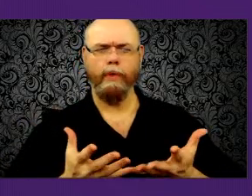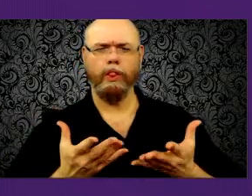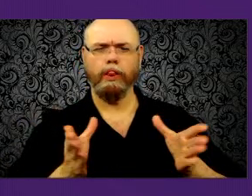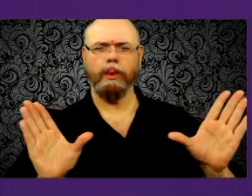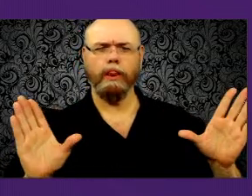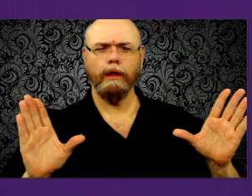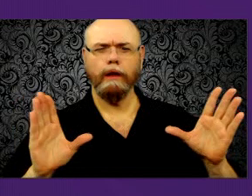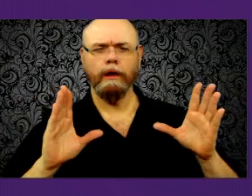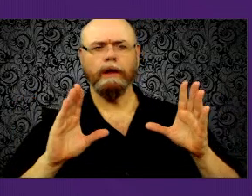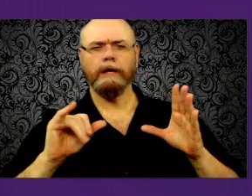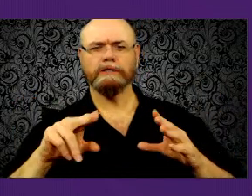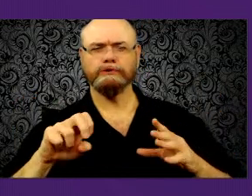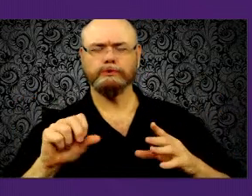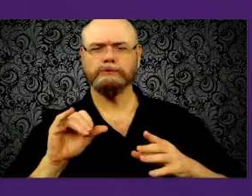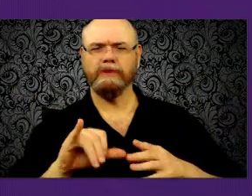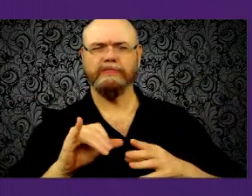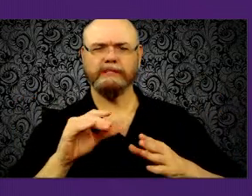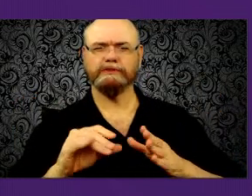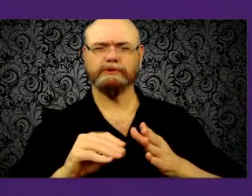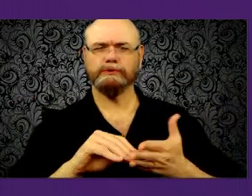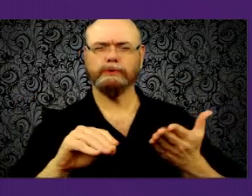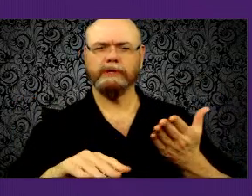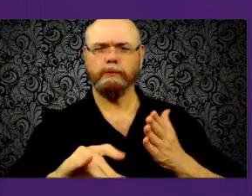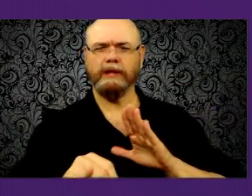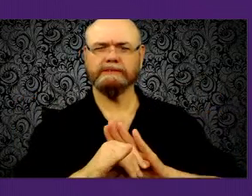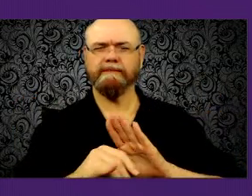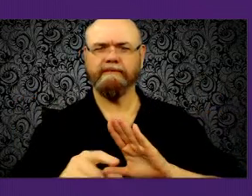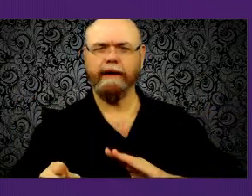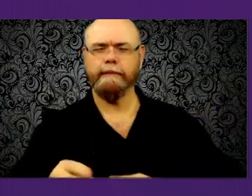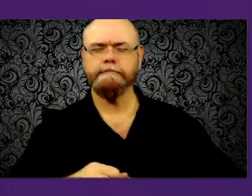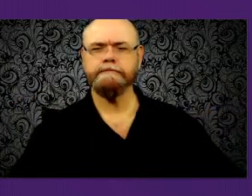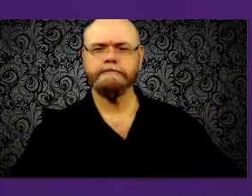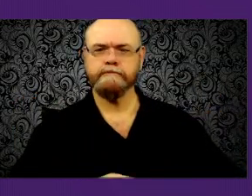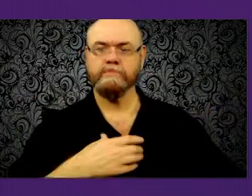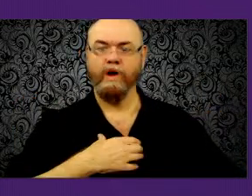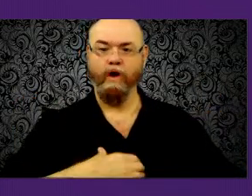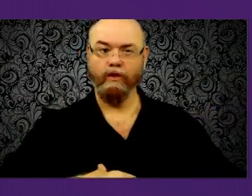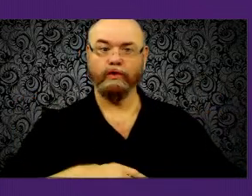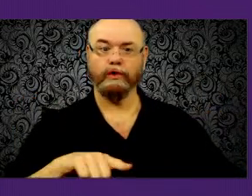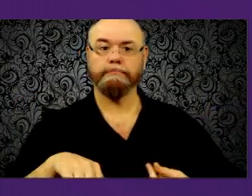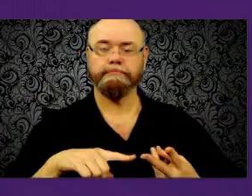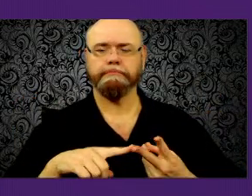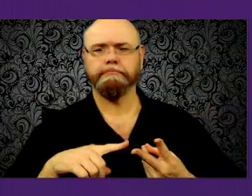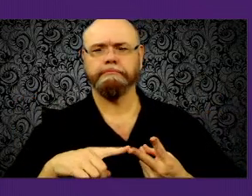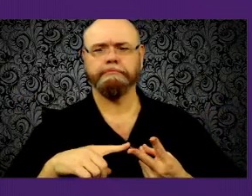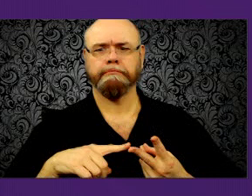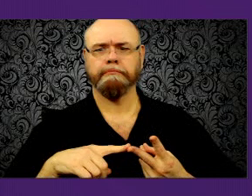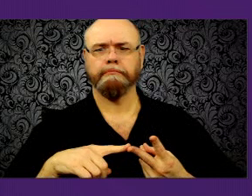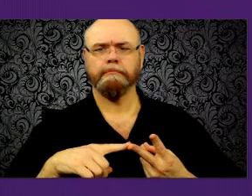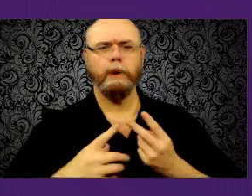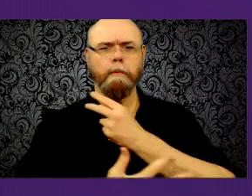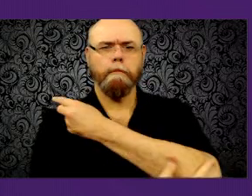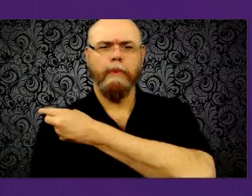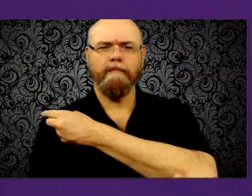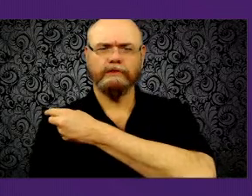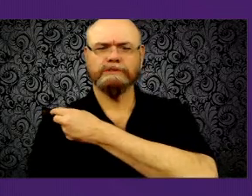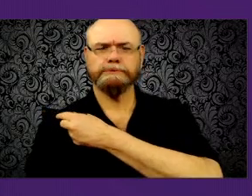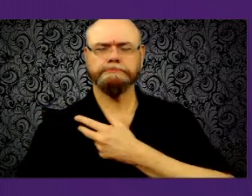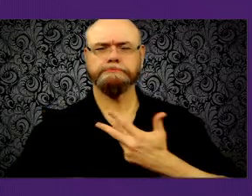particular student identifies. He identifies hunger, poverty, the labor in this world